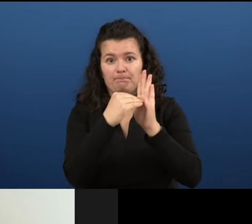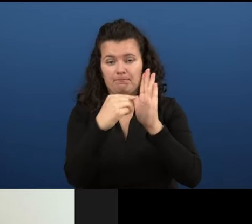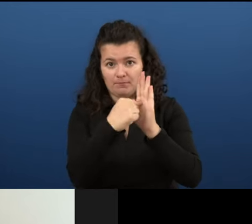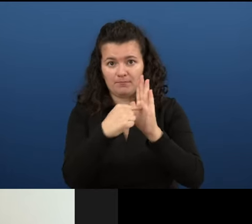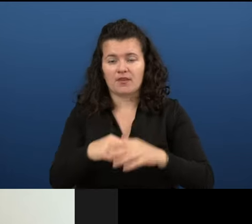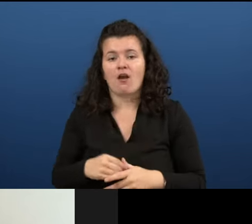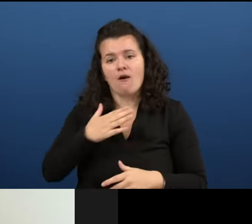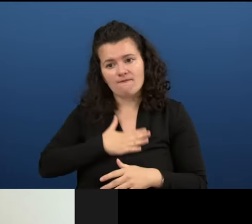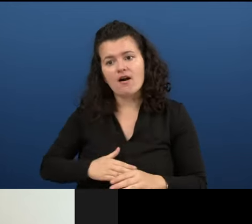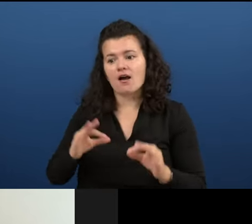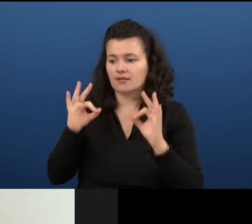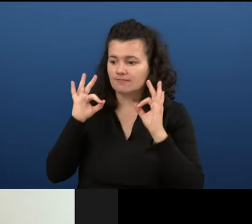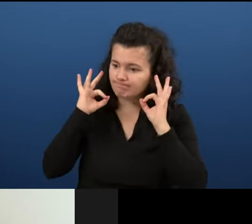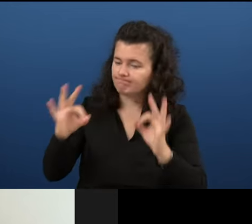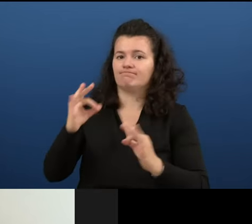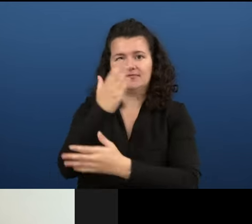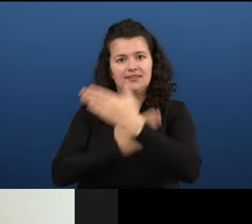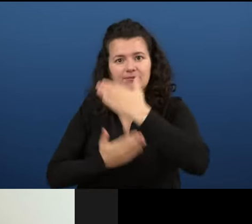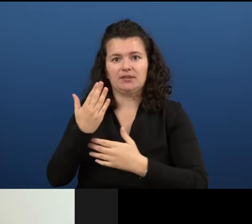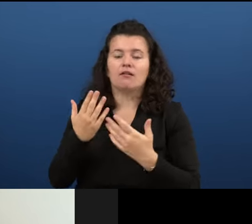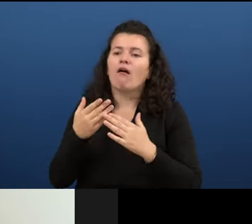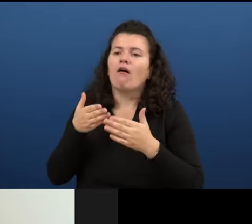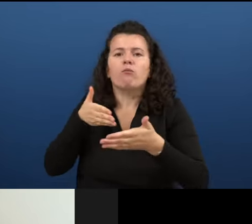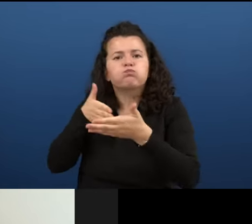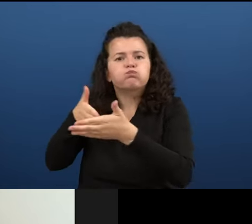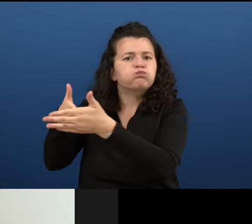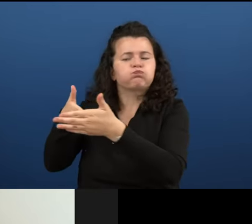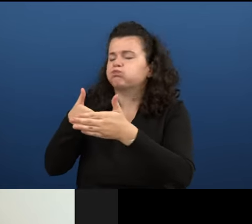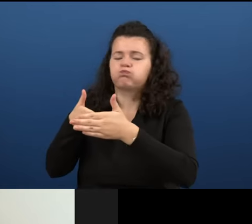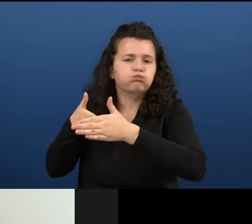organization, with a focus on removing barriers and include include increasing accessibility.